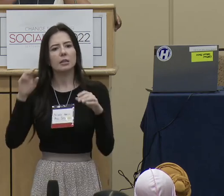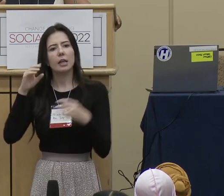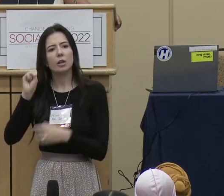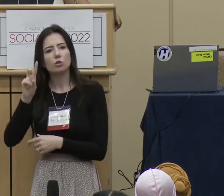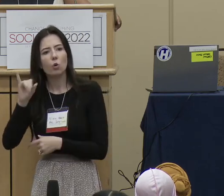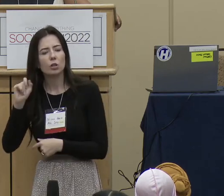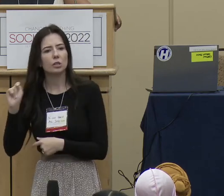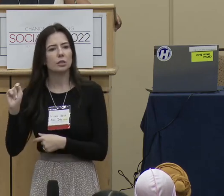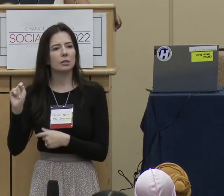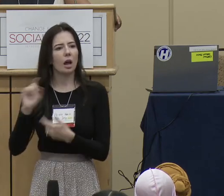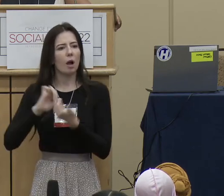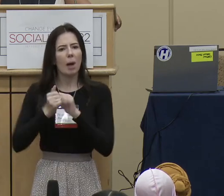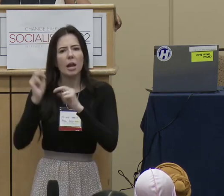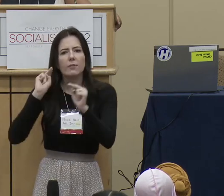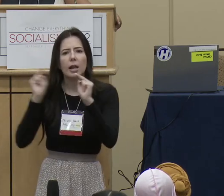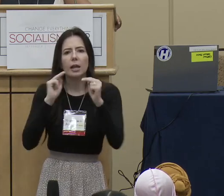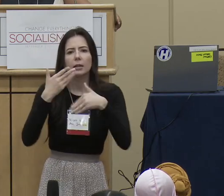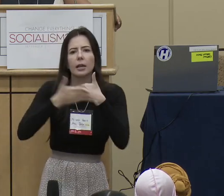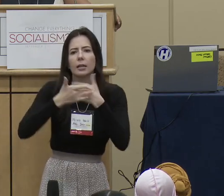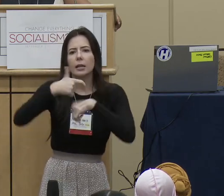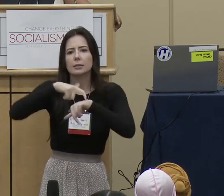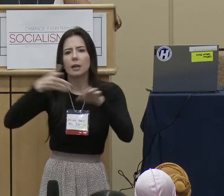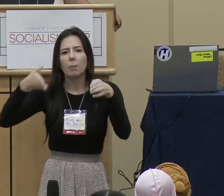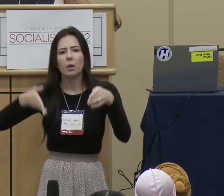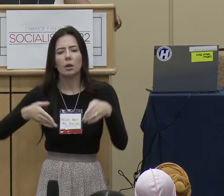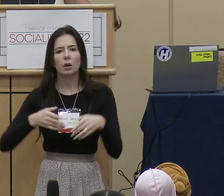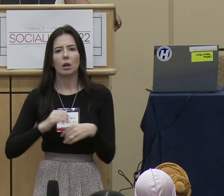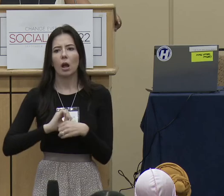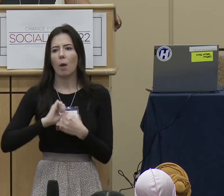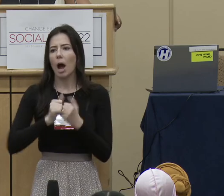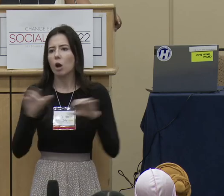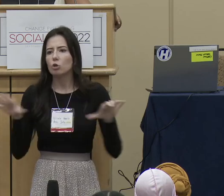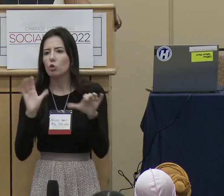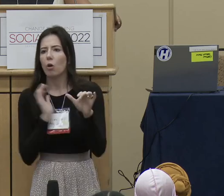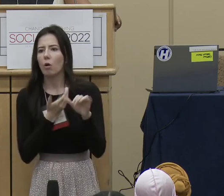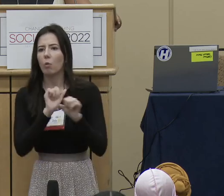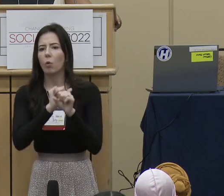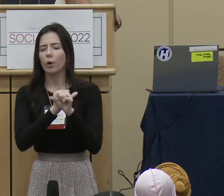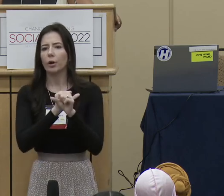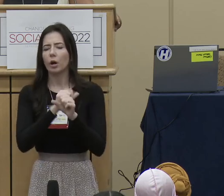in our strategizing as leftists, as socialists, about how to navigate the next period, about how to do our